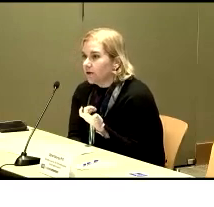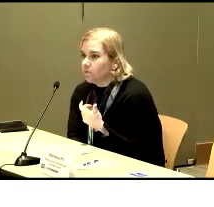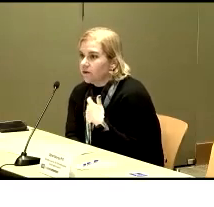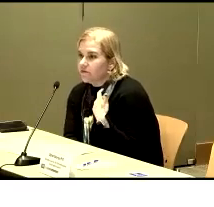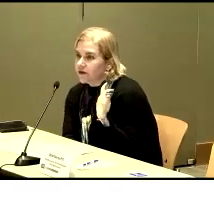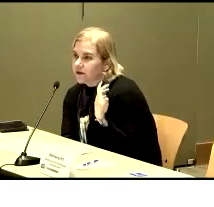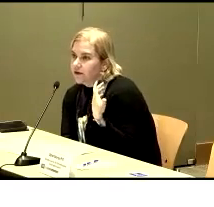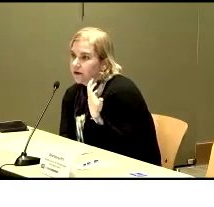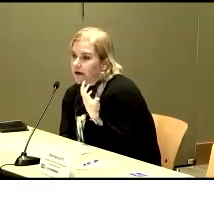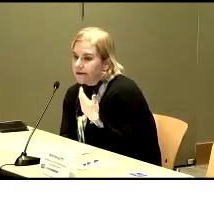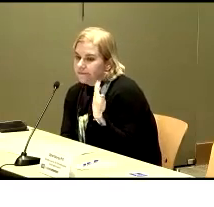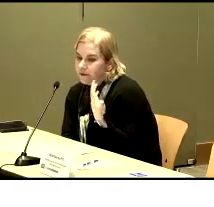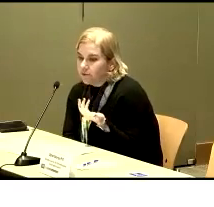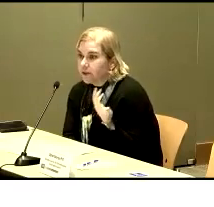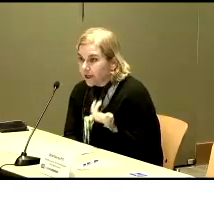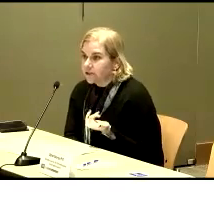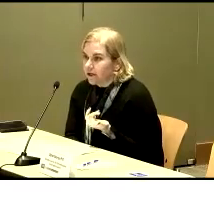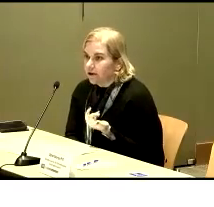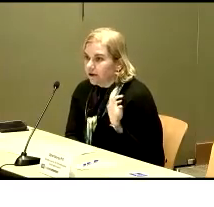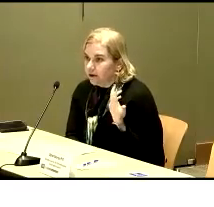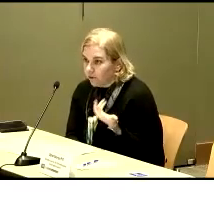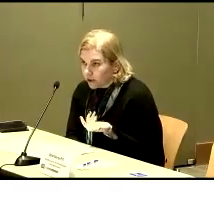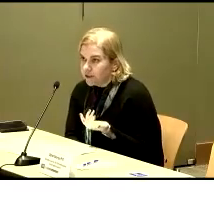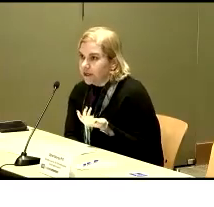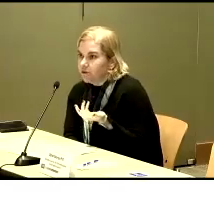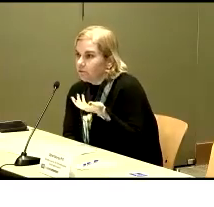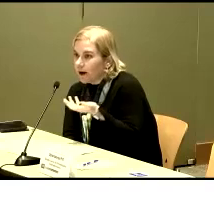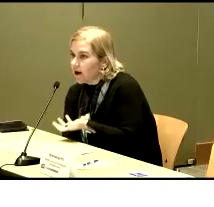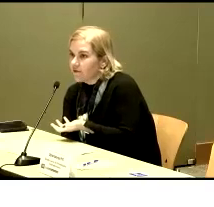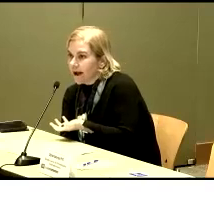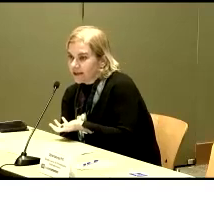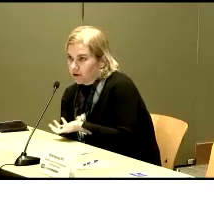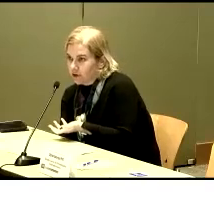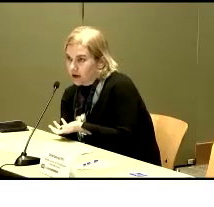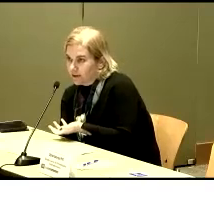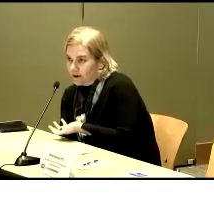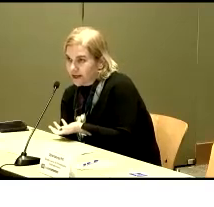I've been interested as I've been having some of -- you know, I had a call with one of the --